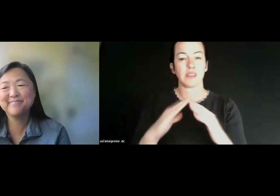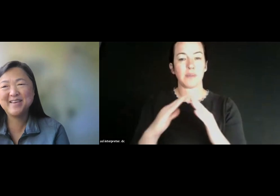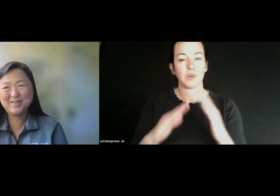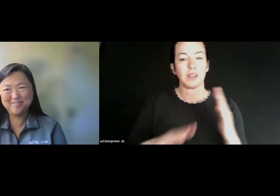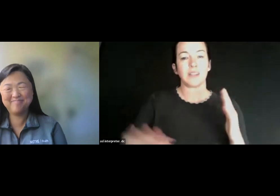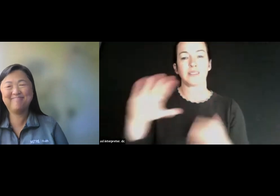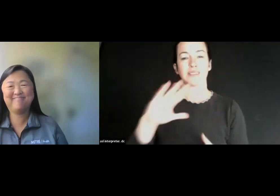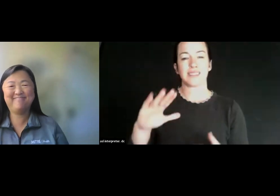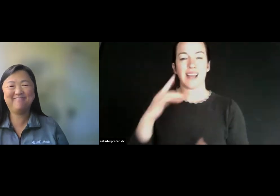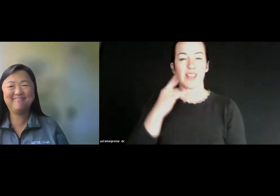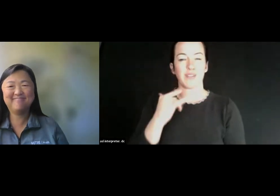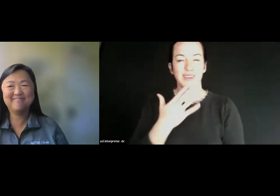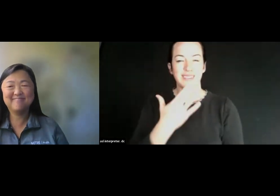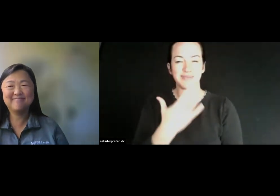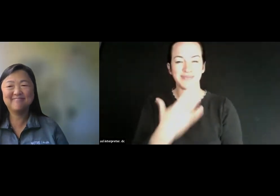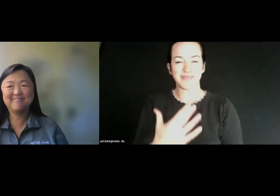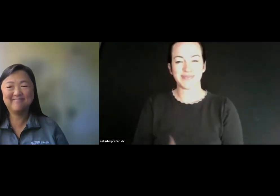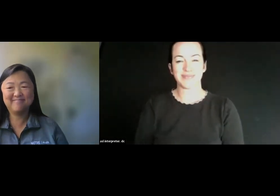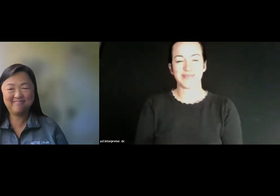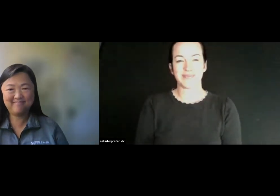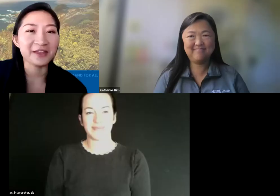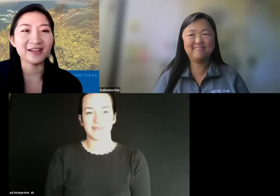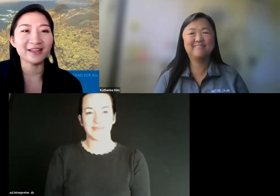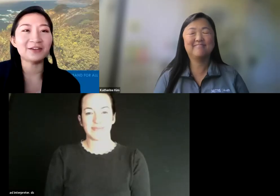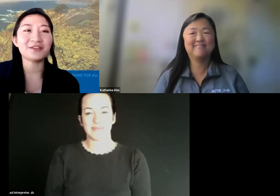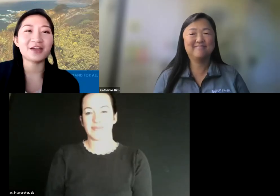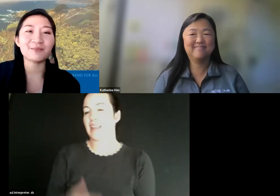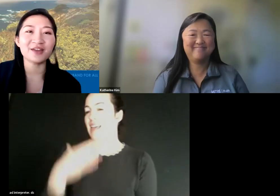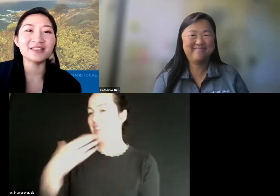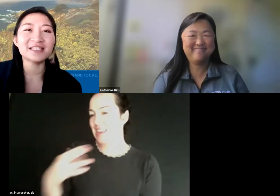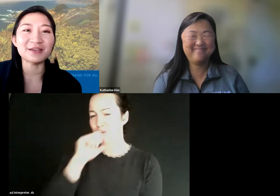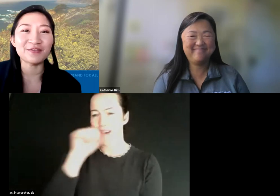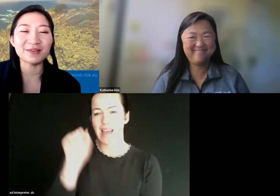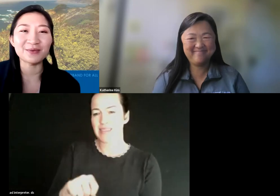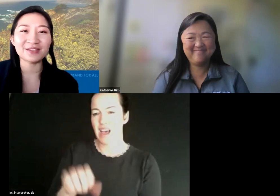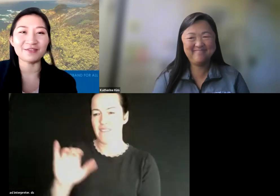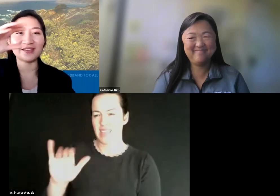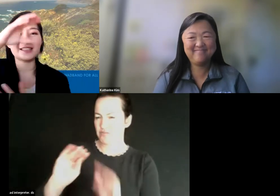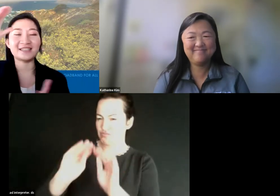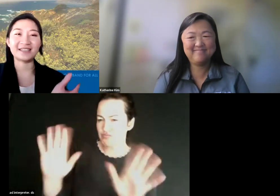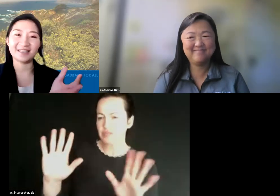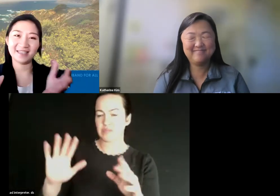Thank you. Thank you so much, Katherine. I love the comprehensive and the multi-capacity